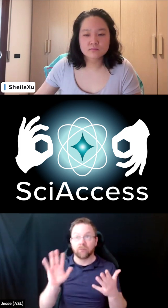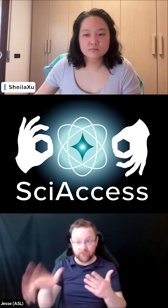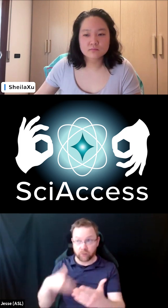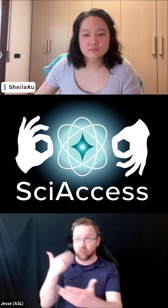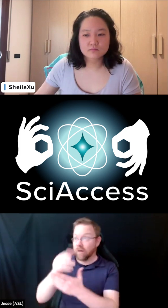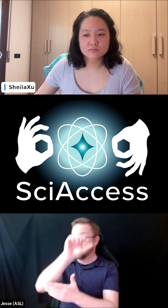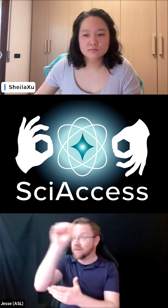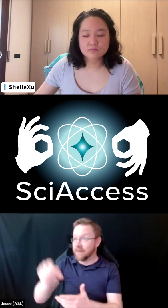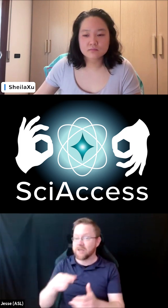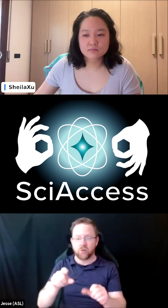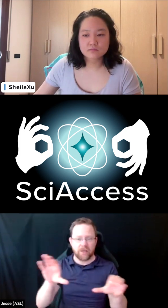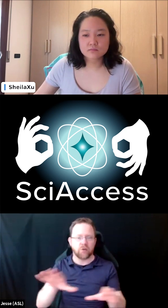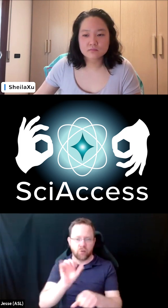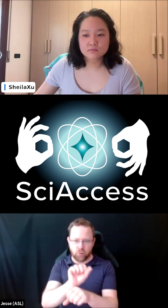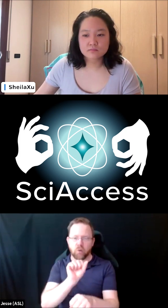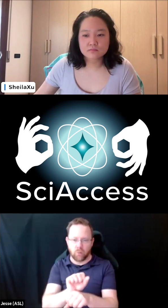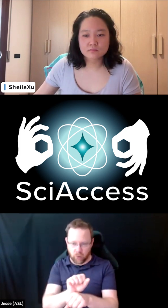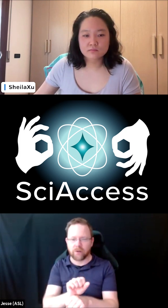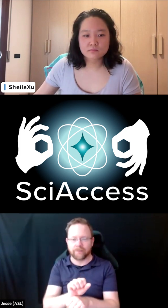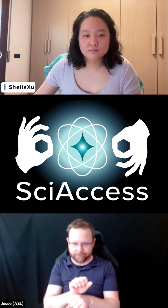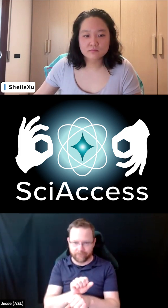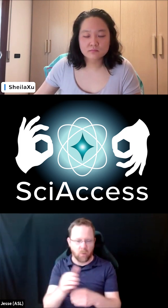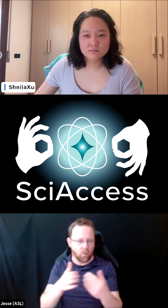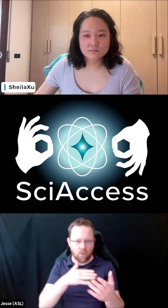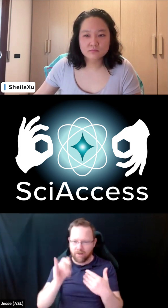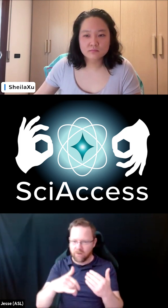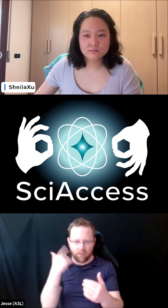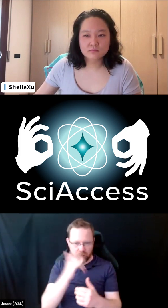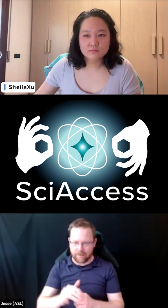I think both of us would be happy to take questions.